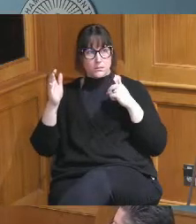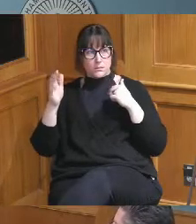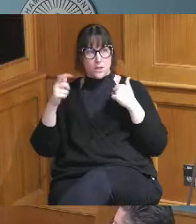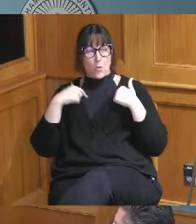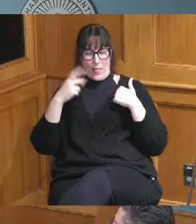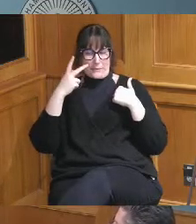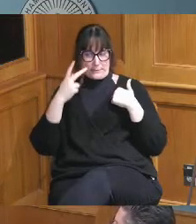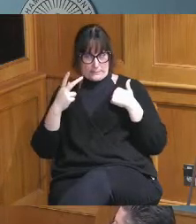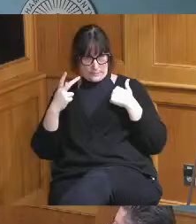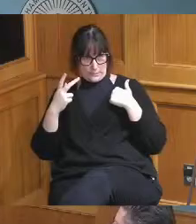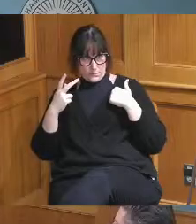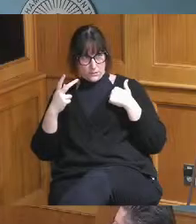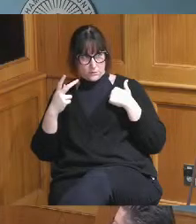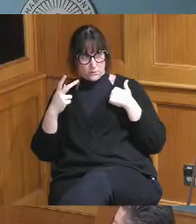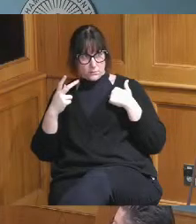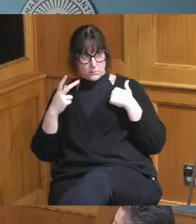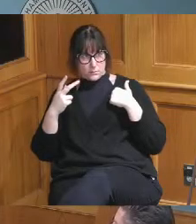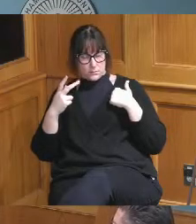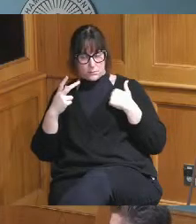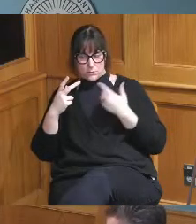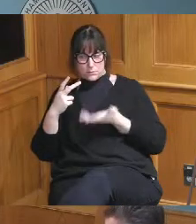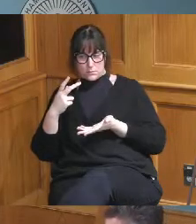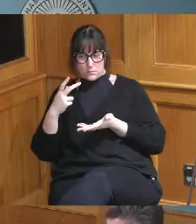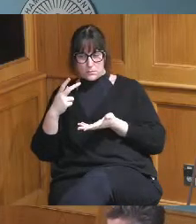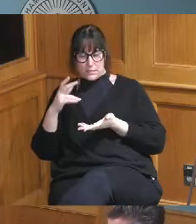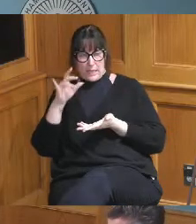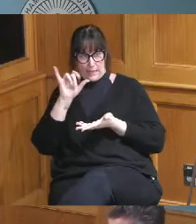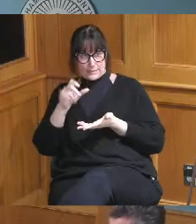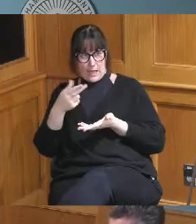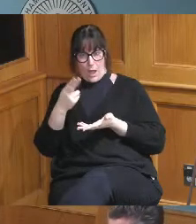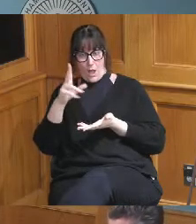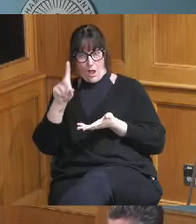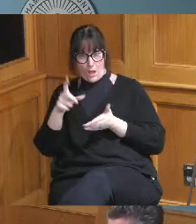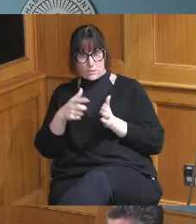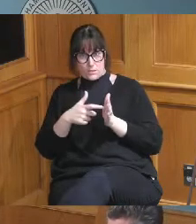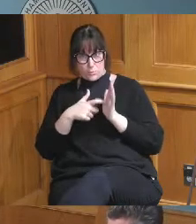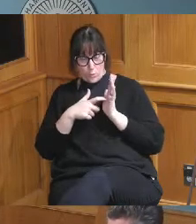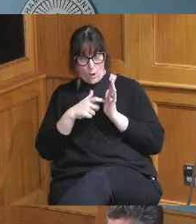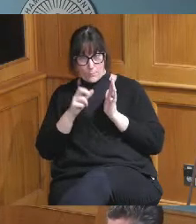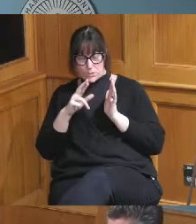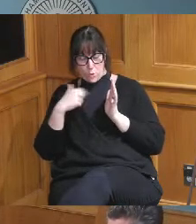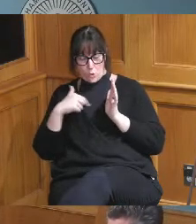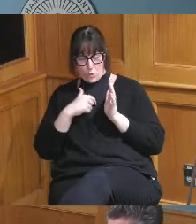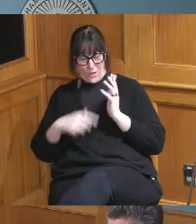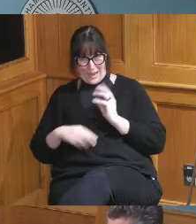oh you okay you can see yeah but is that Hud's criteria or did we add anything on to it these